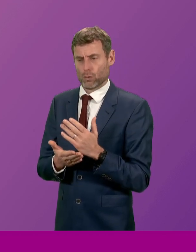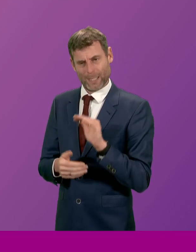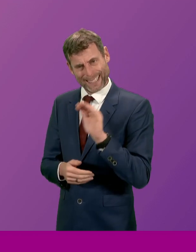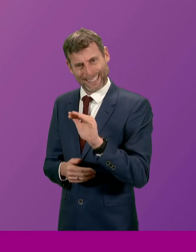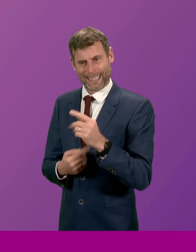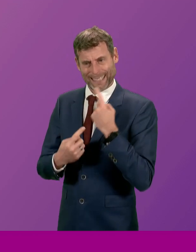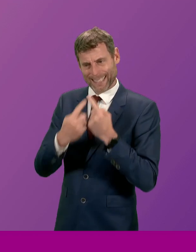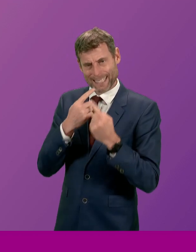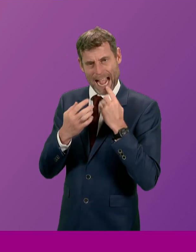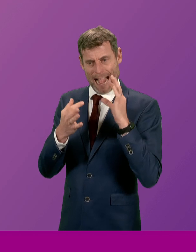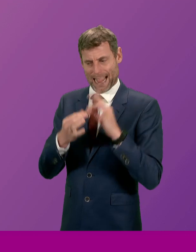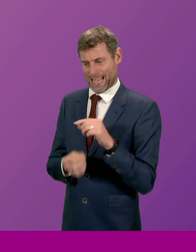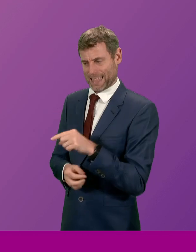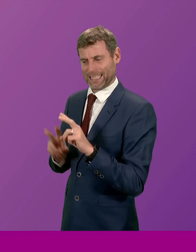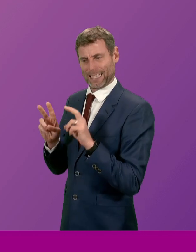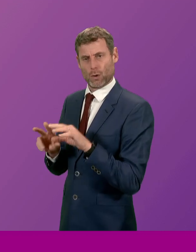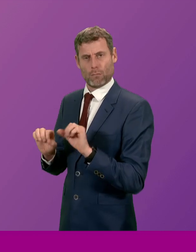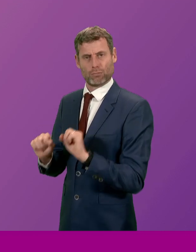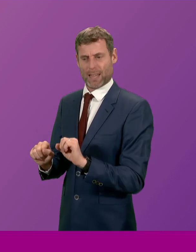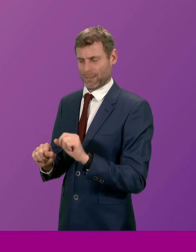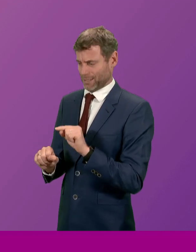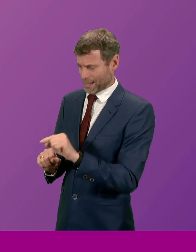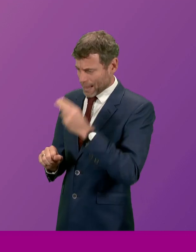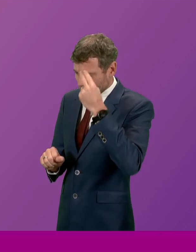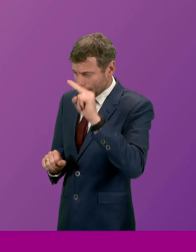on the issue to protect the identity and the character of Scotch whisky.